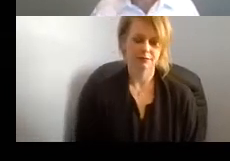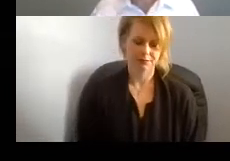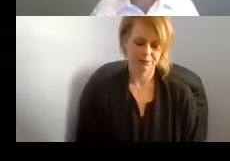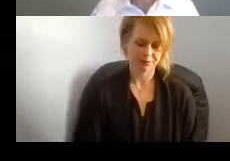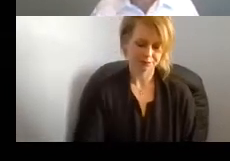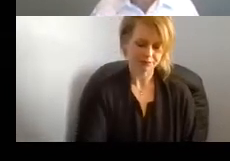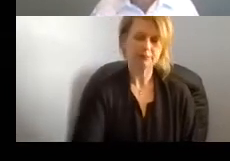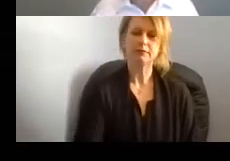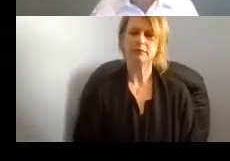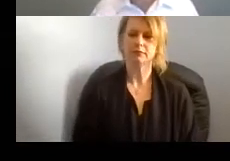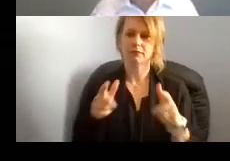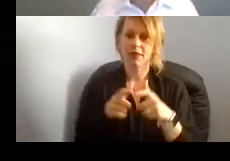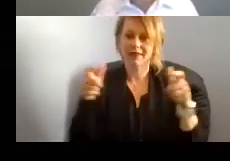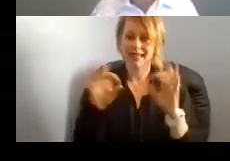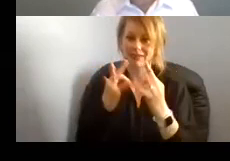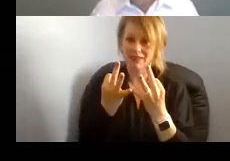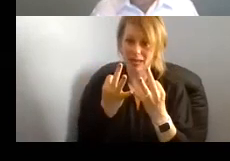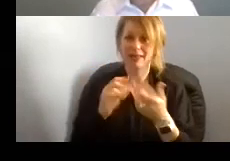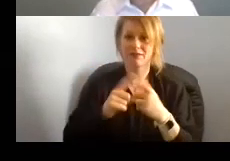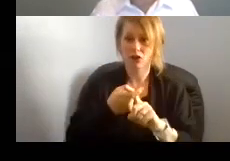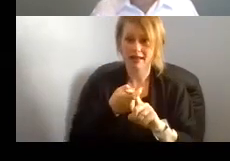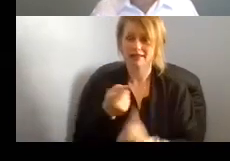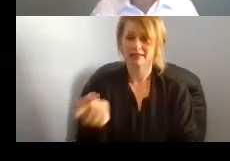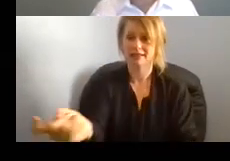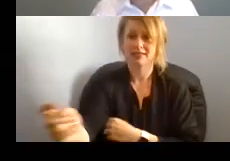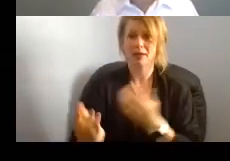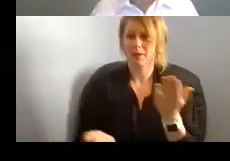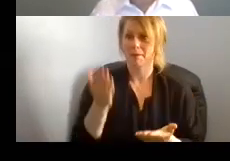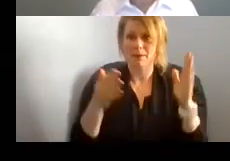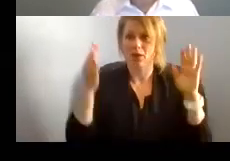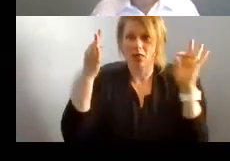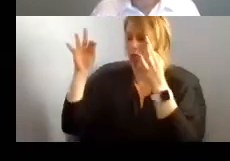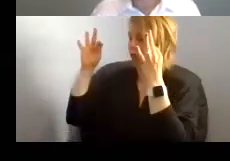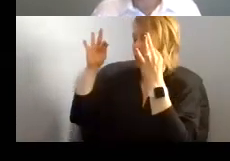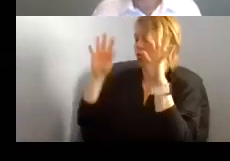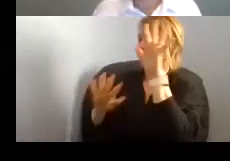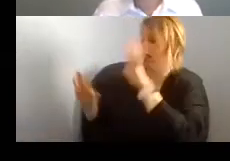Extended family and friends may be so preoccupied that they are unable to –